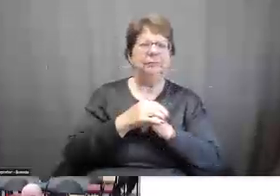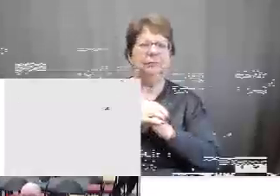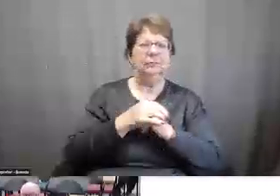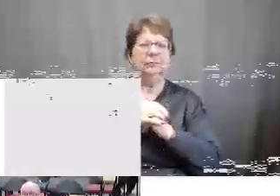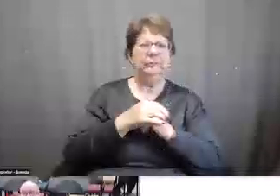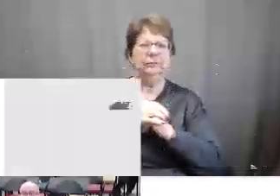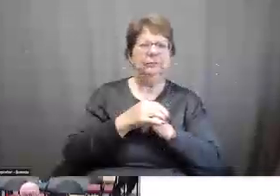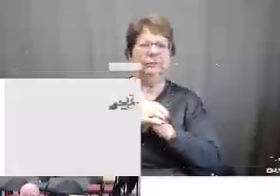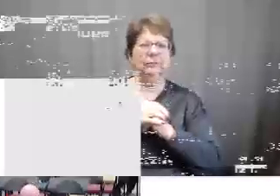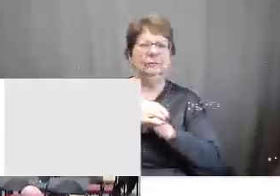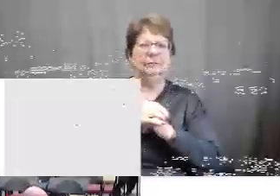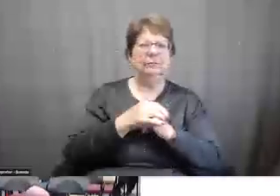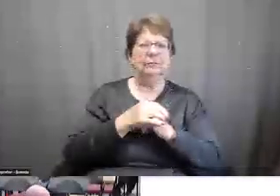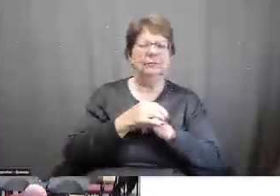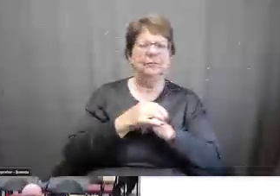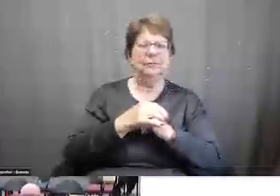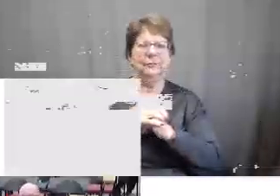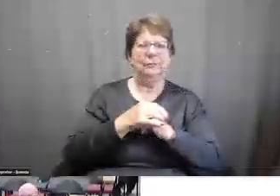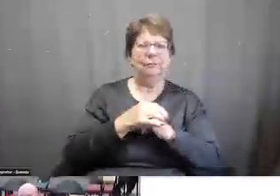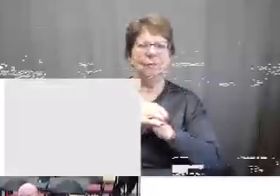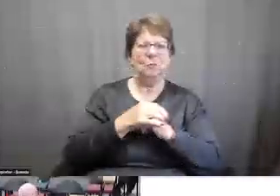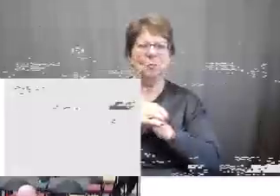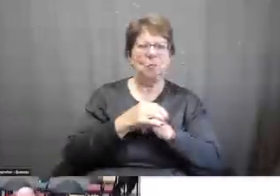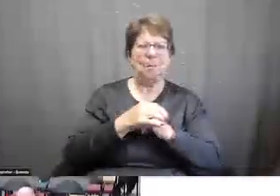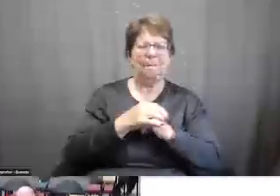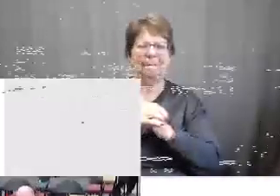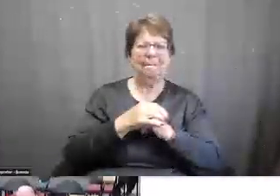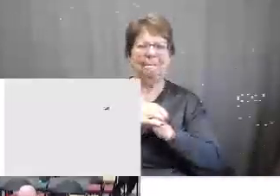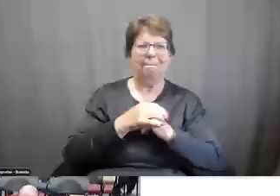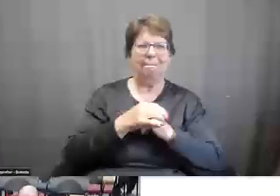Boardroom: Apologies, next slide. Boardroom: There you go.